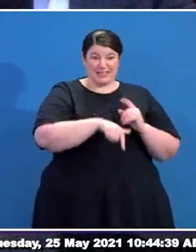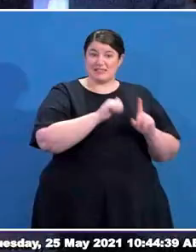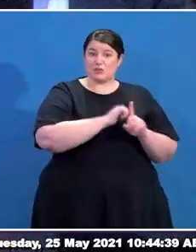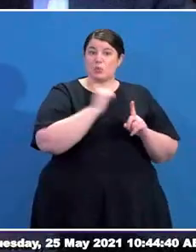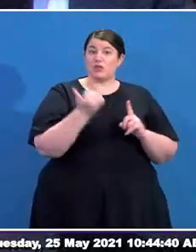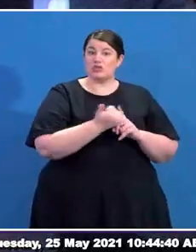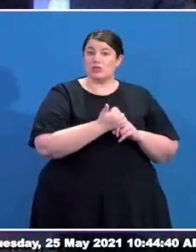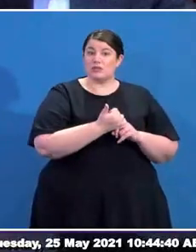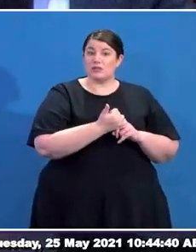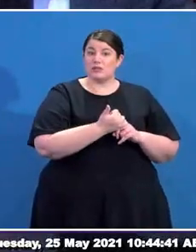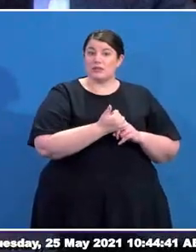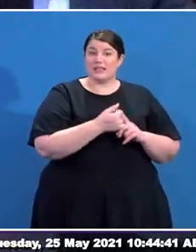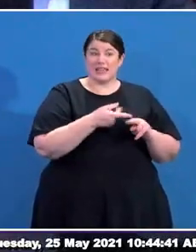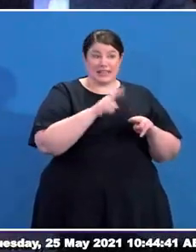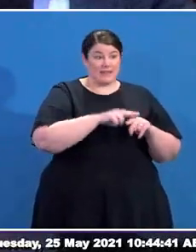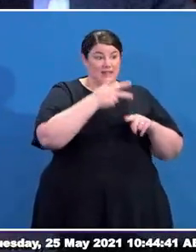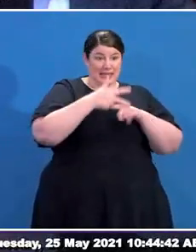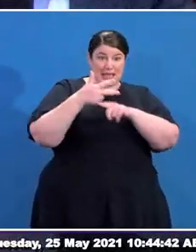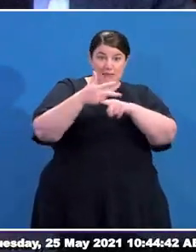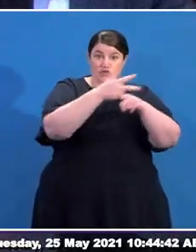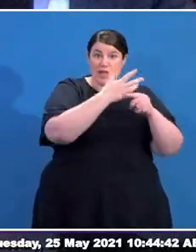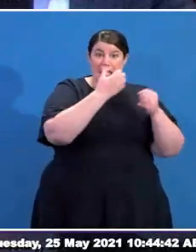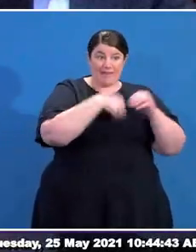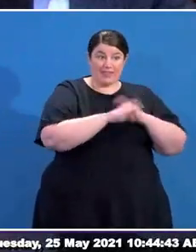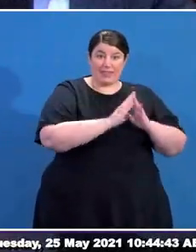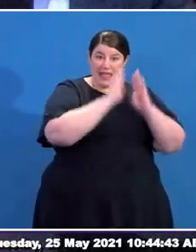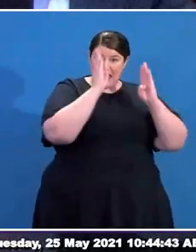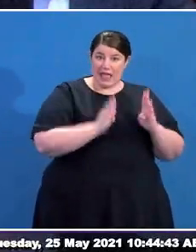and whether or not CCTV would have been of assistance